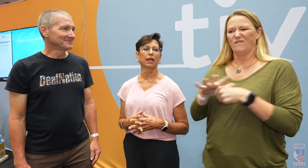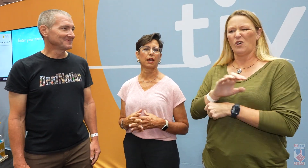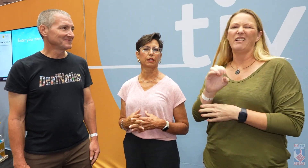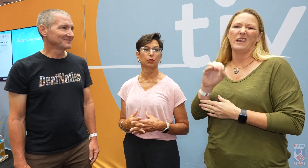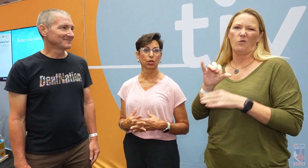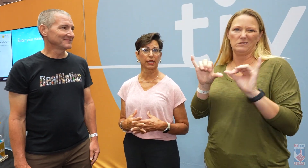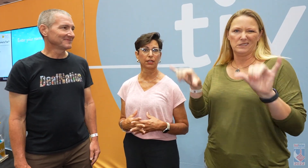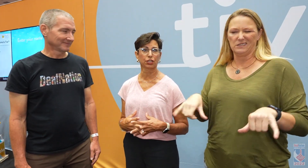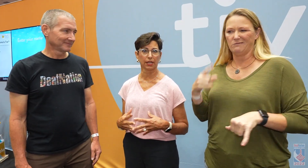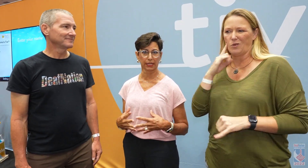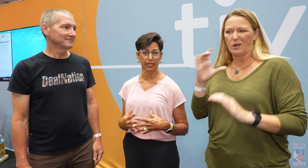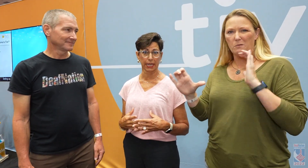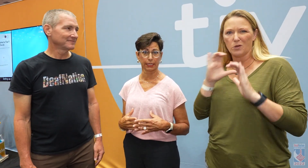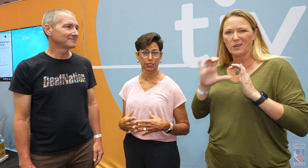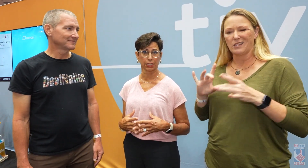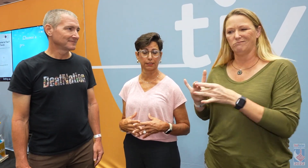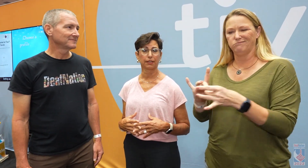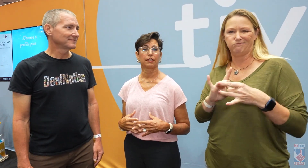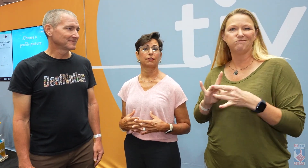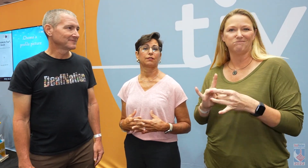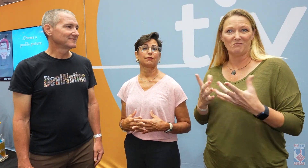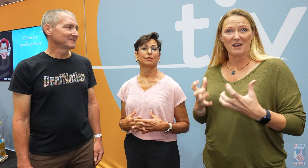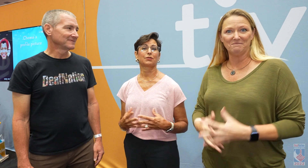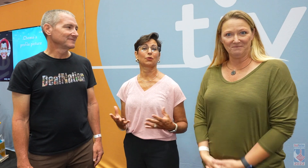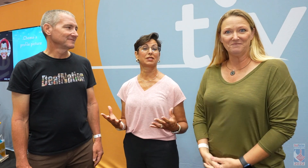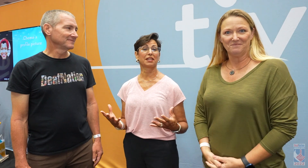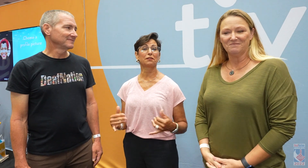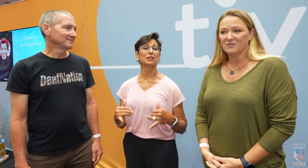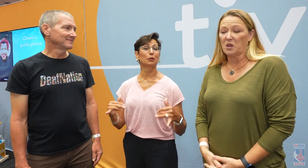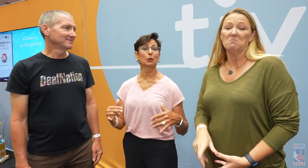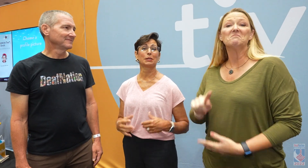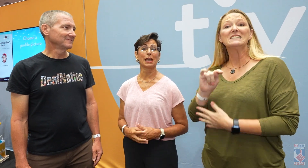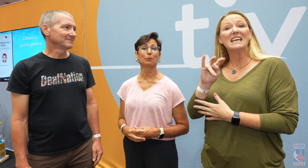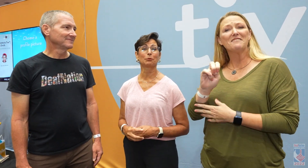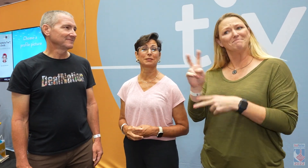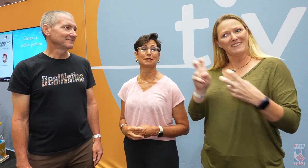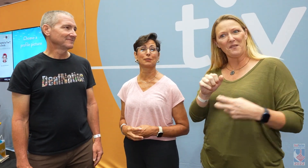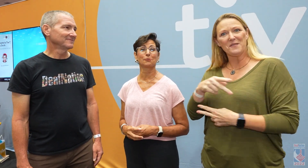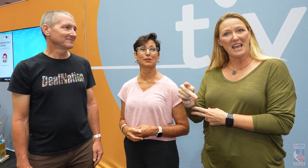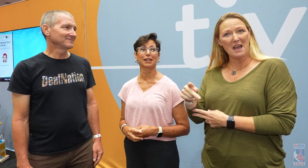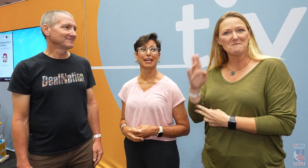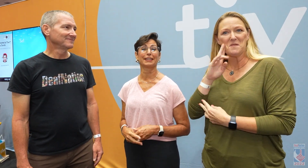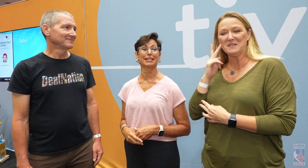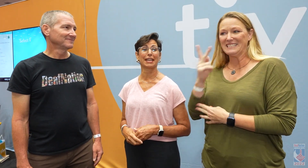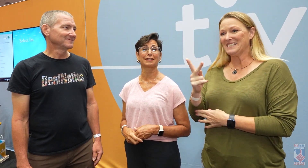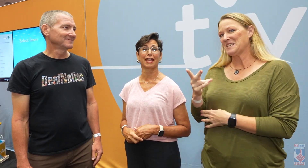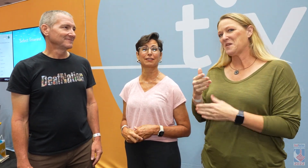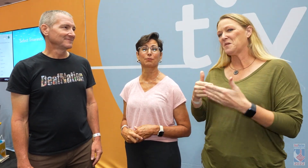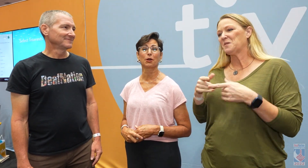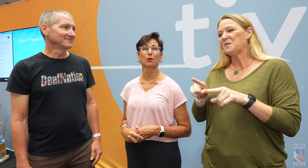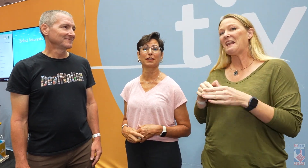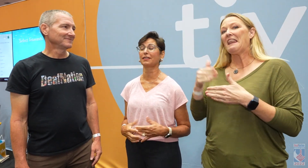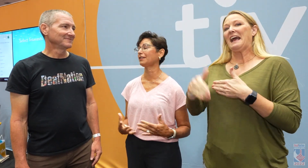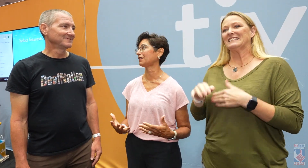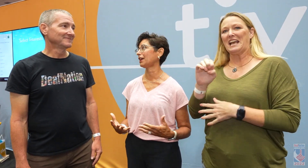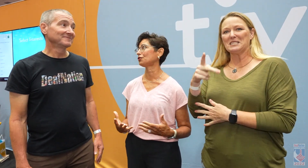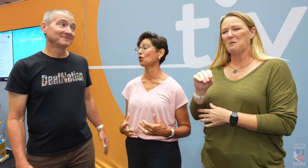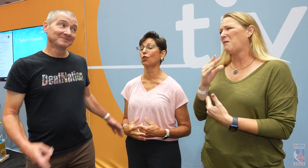a full ecosystem for communication. Download the Tive app and we will see you at the next expo!